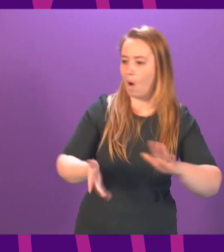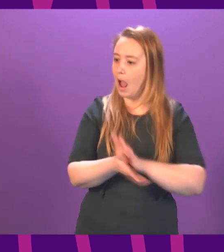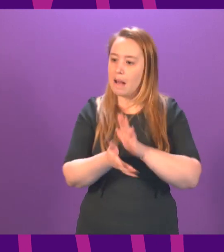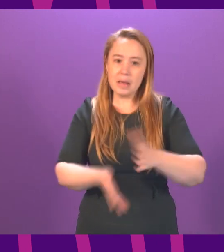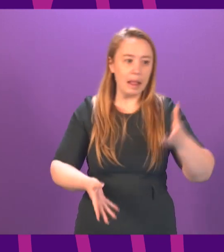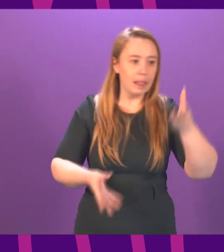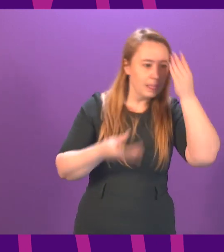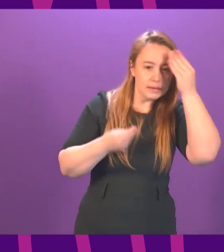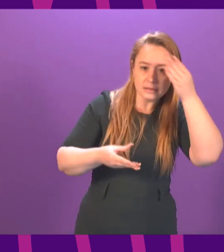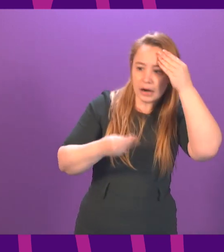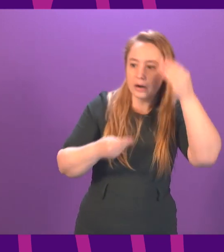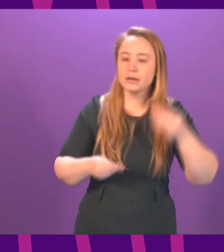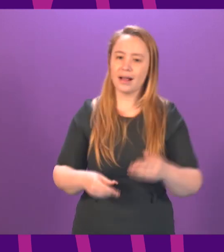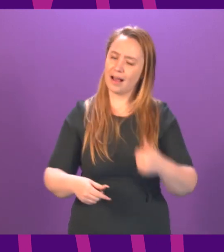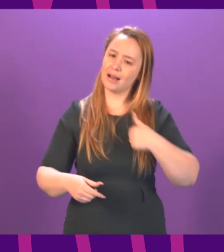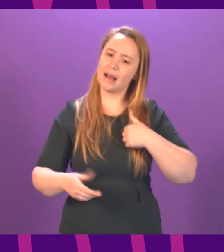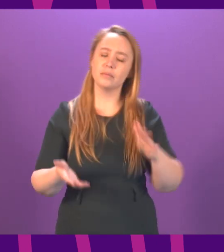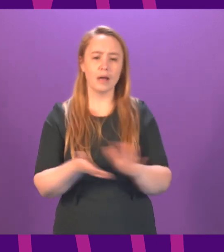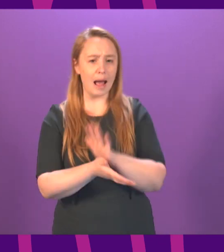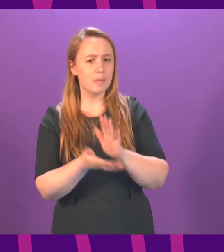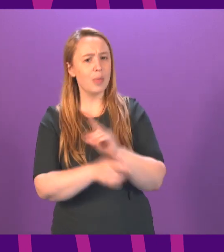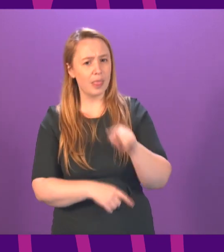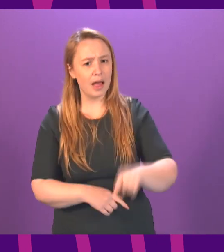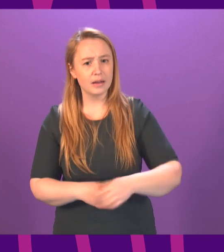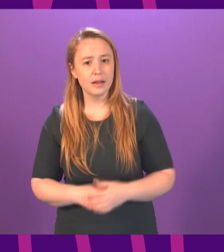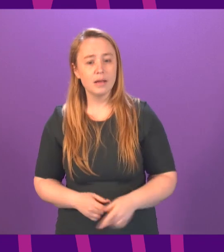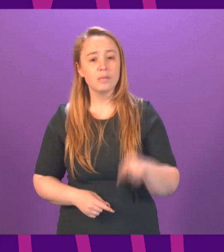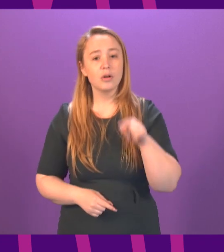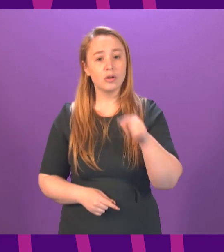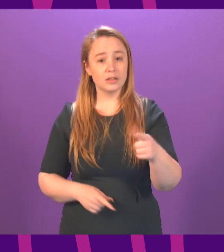is that the existing testing capacity should also be used for asymptomatic